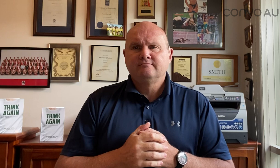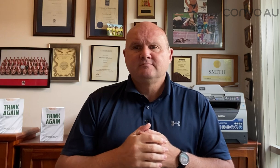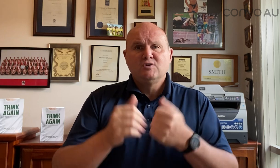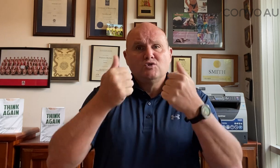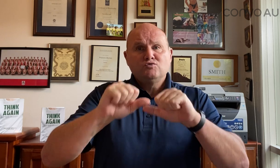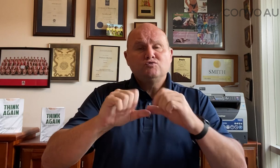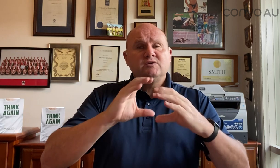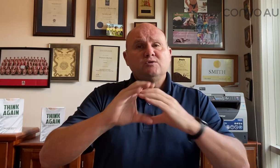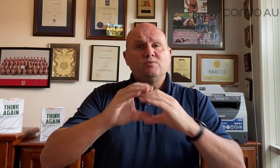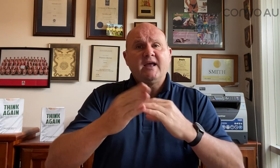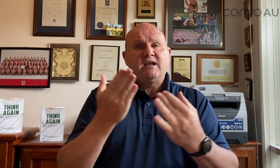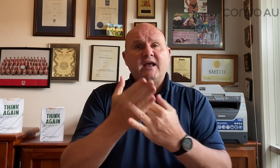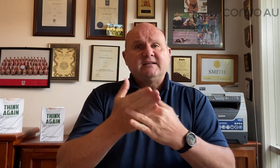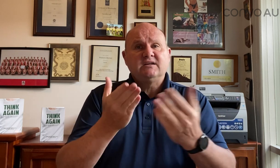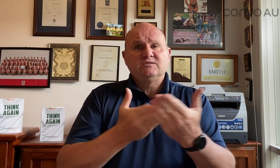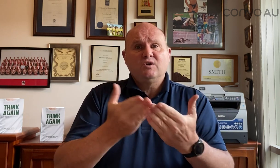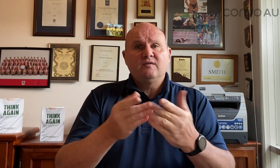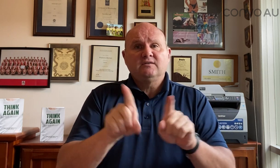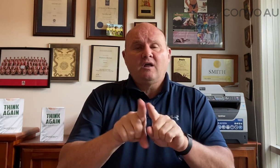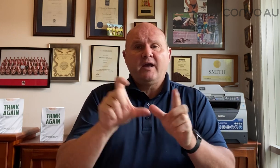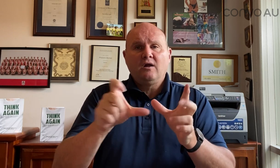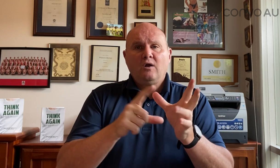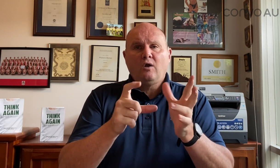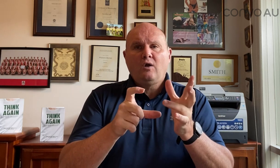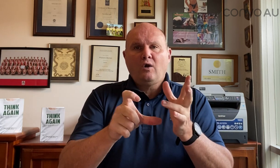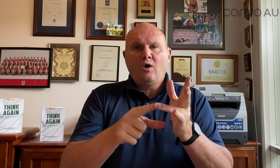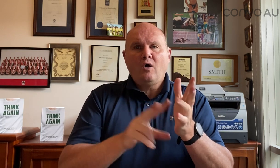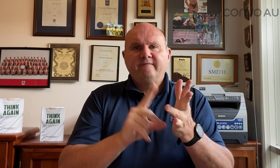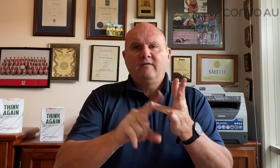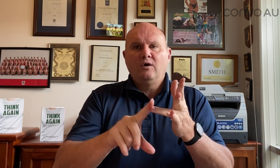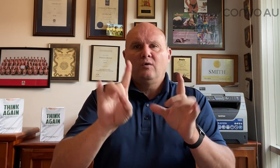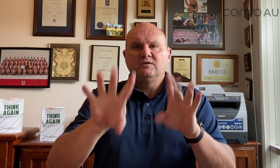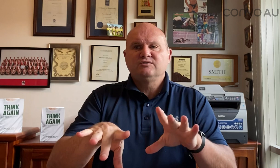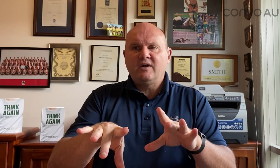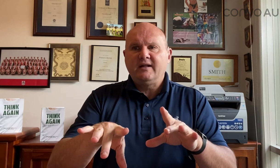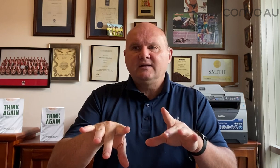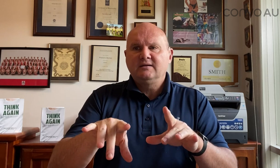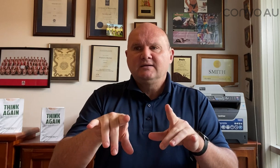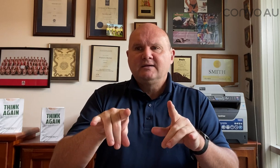Using a communication access service such as Convo Australia